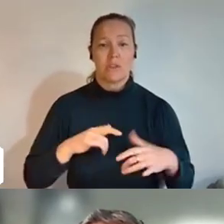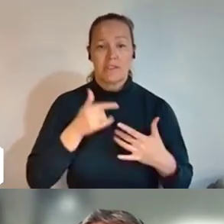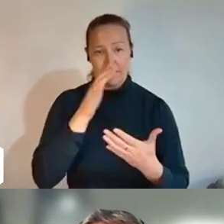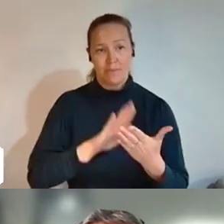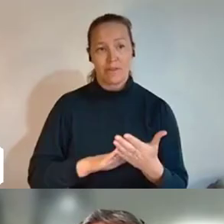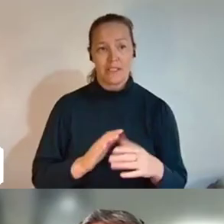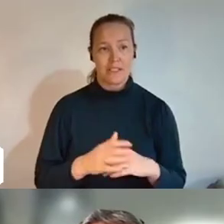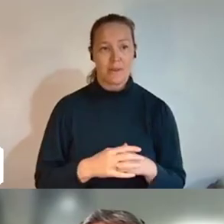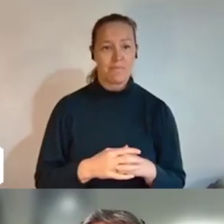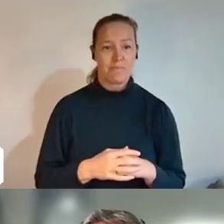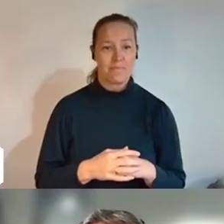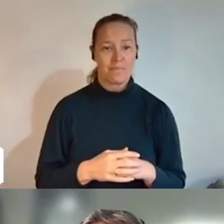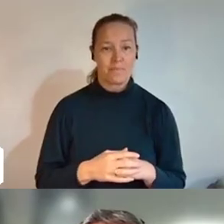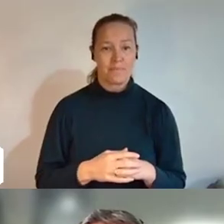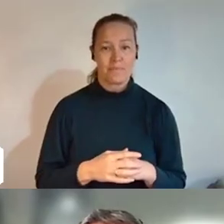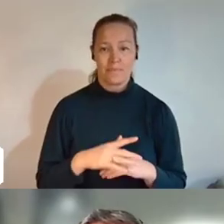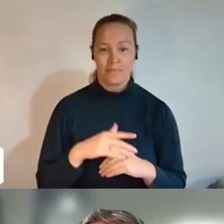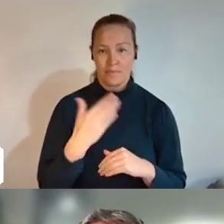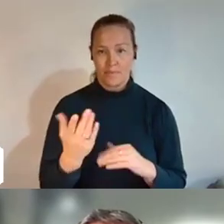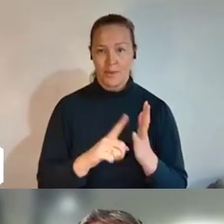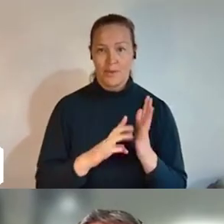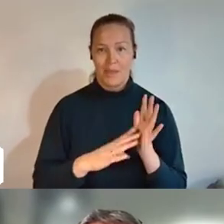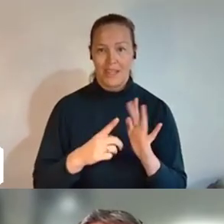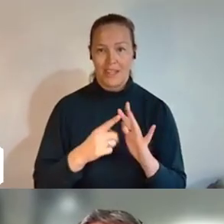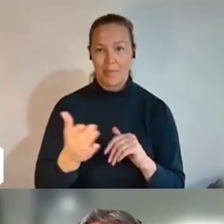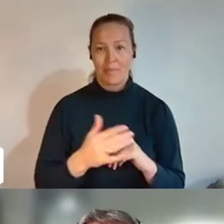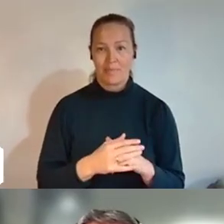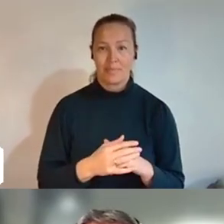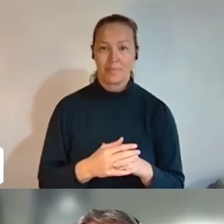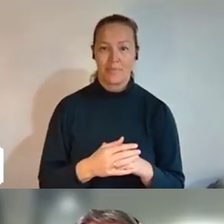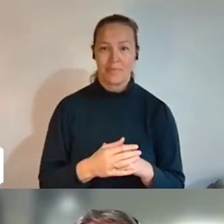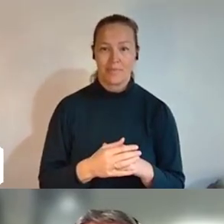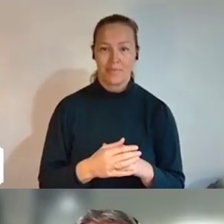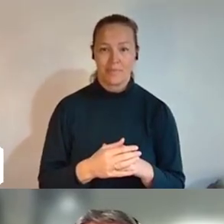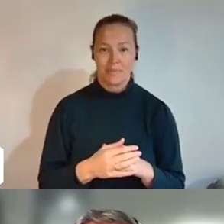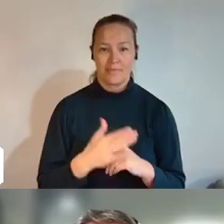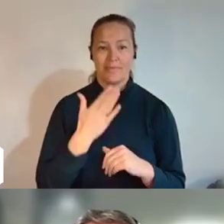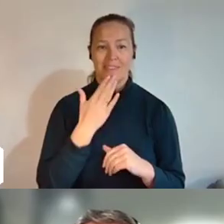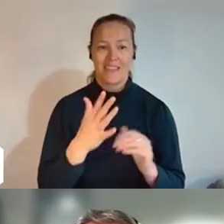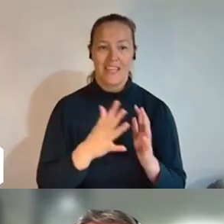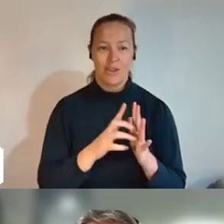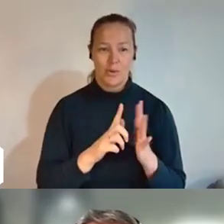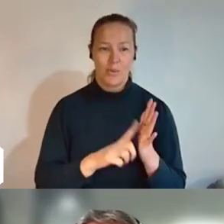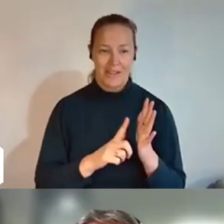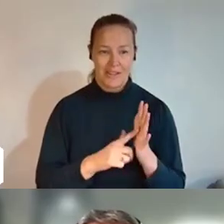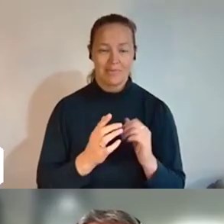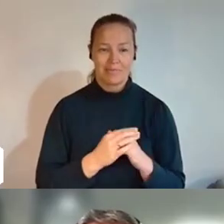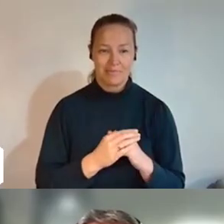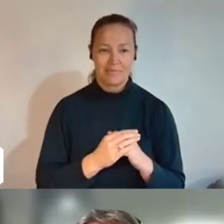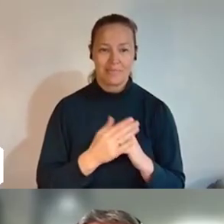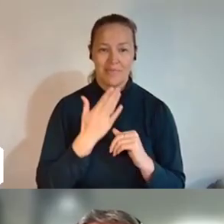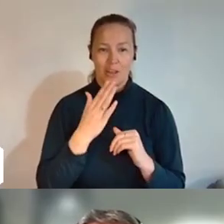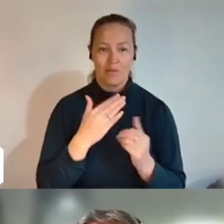with that I'll hand back to Umi, thanks. Kia ora, Will, thank you so much for your sharing and the